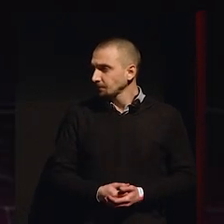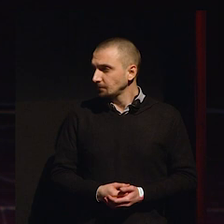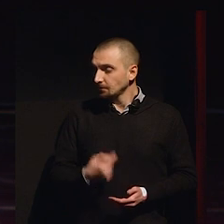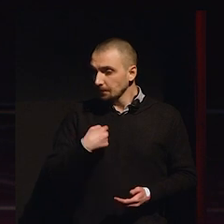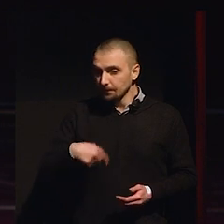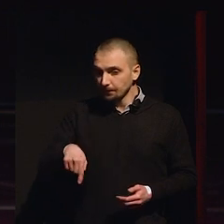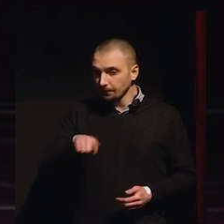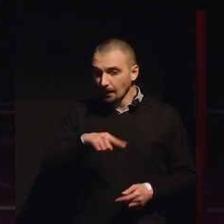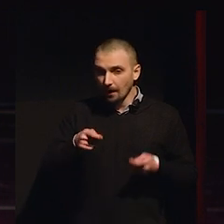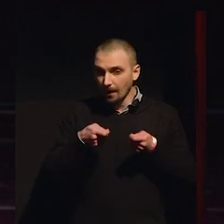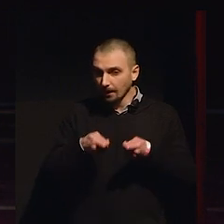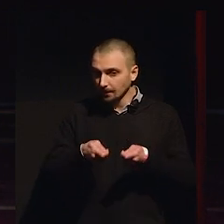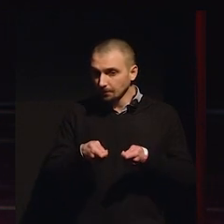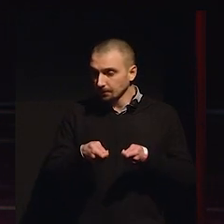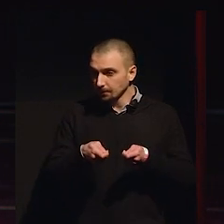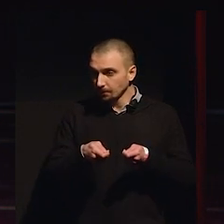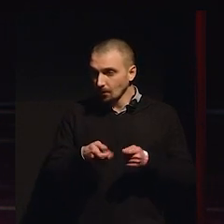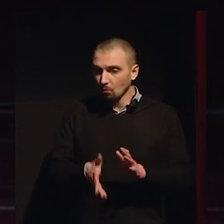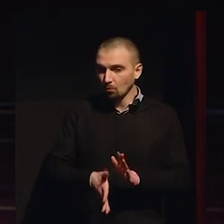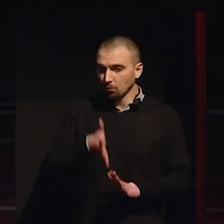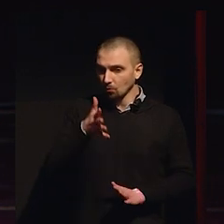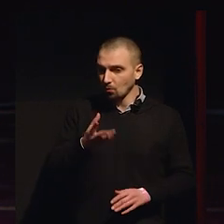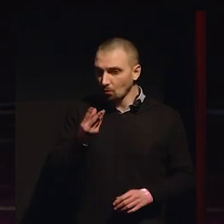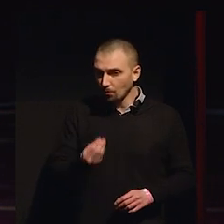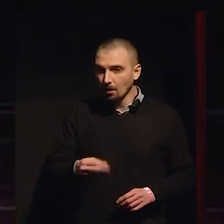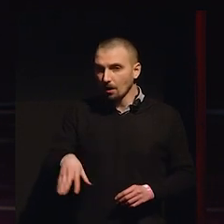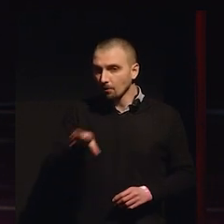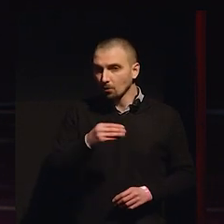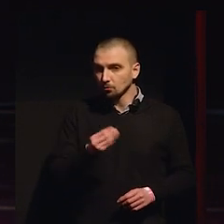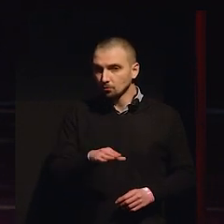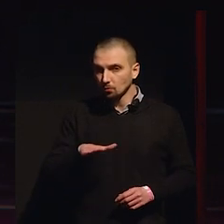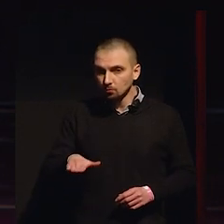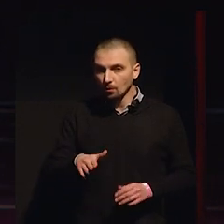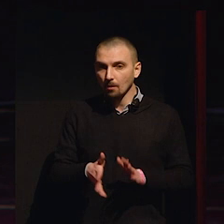We were raised with this sort of education. We were taught that the protein that goes down